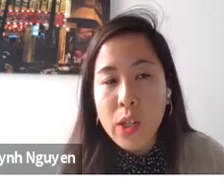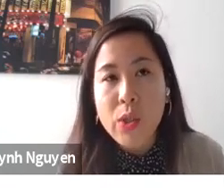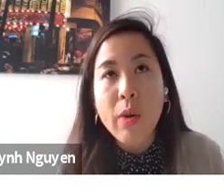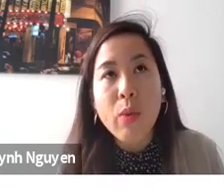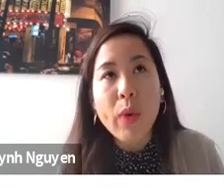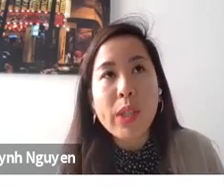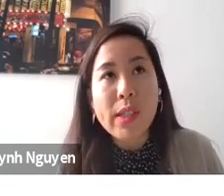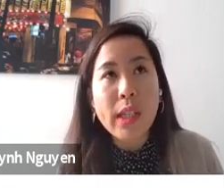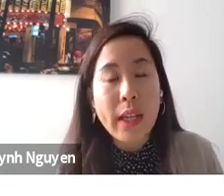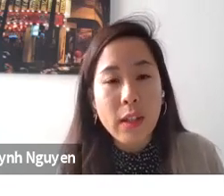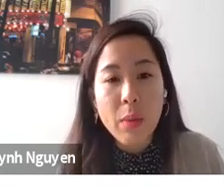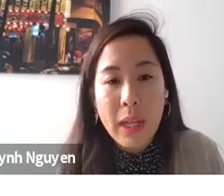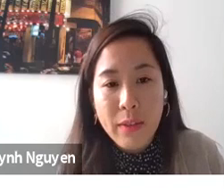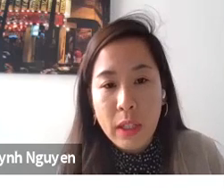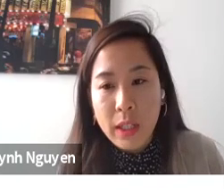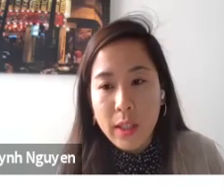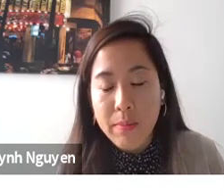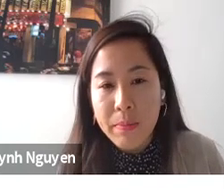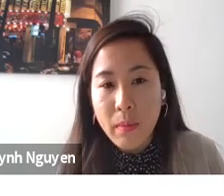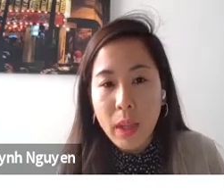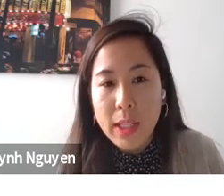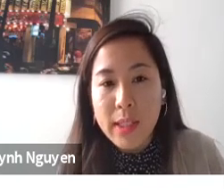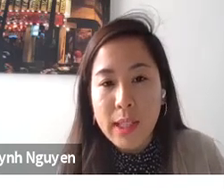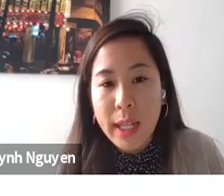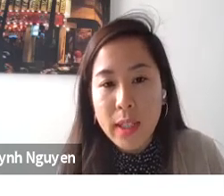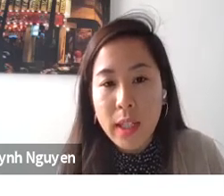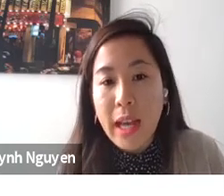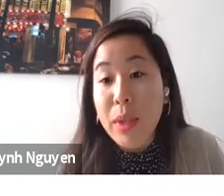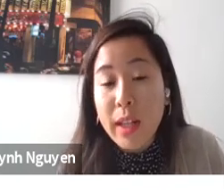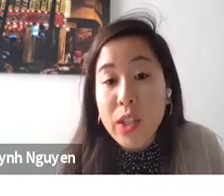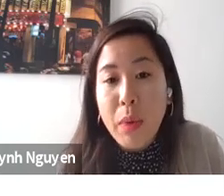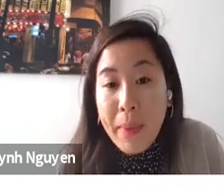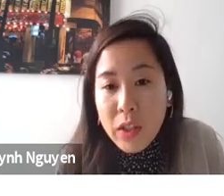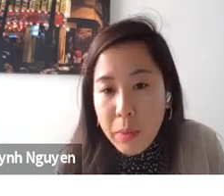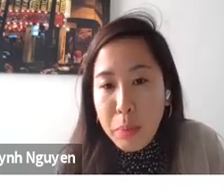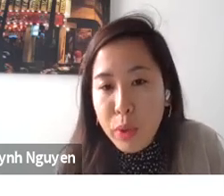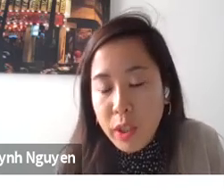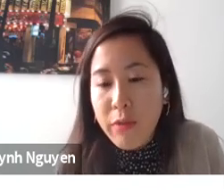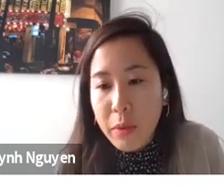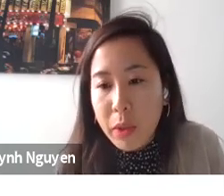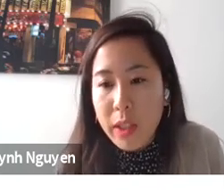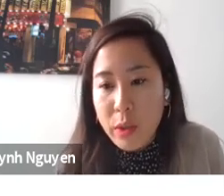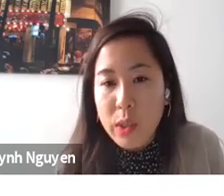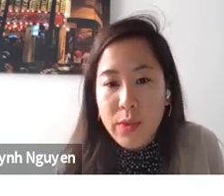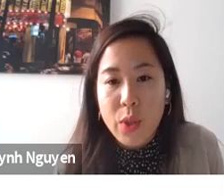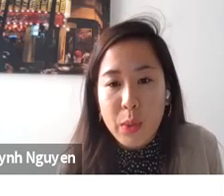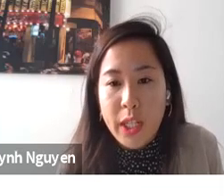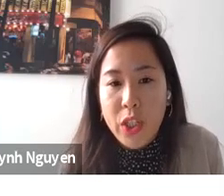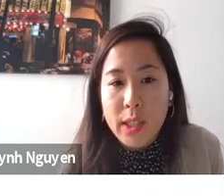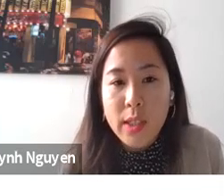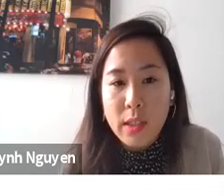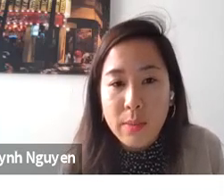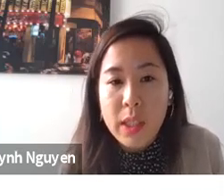So what we see at global level is that, there's a momentum in pushing for more inclusive social protection systems